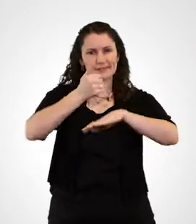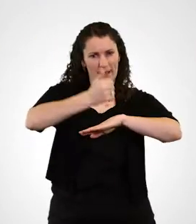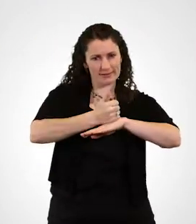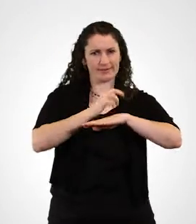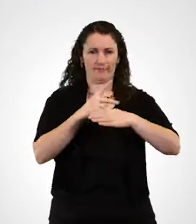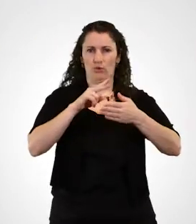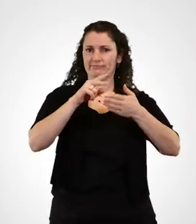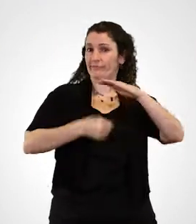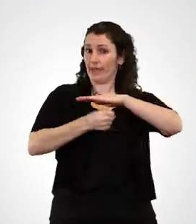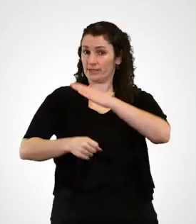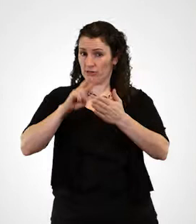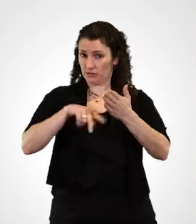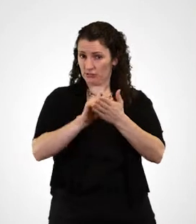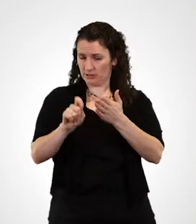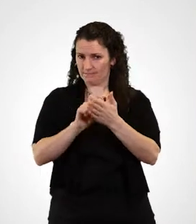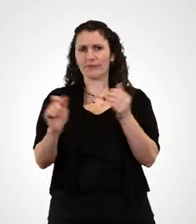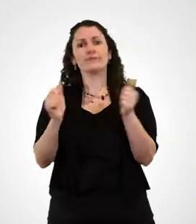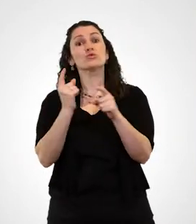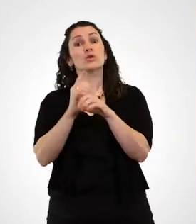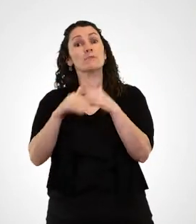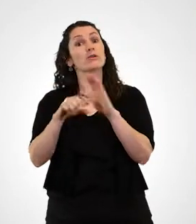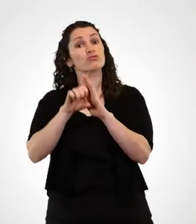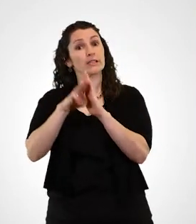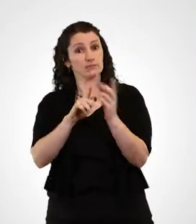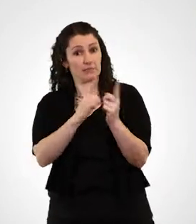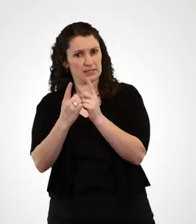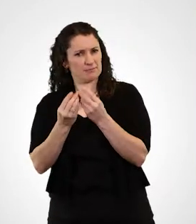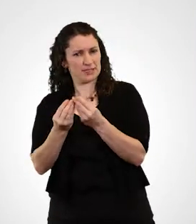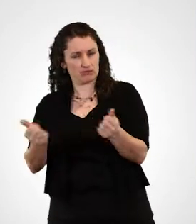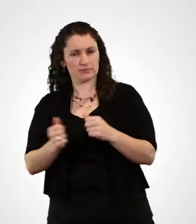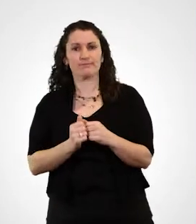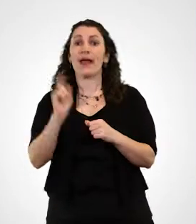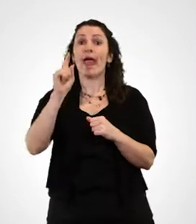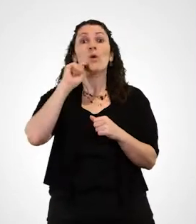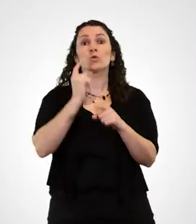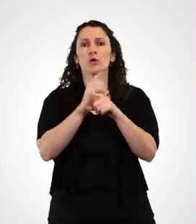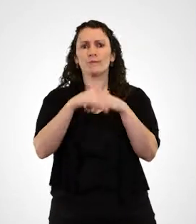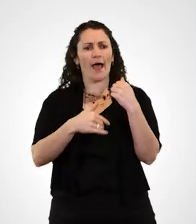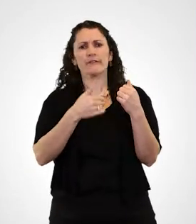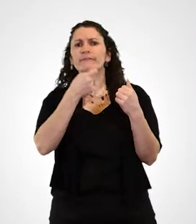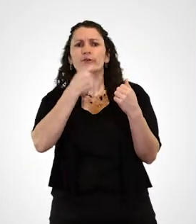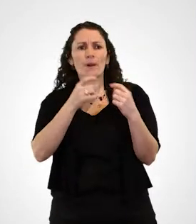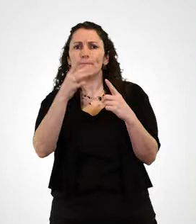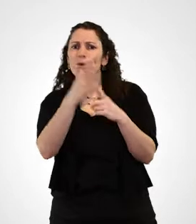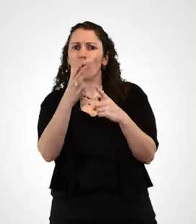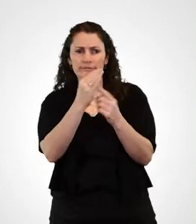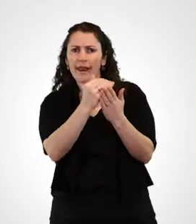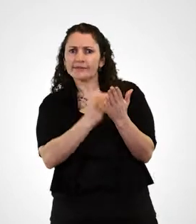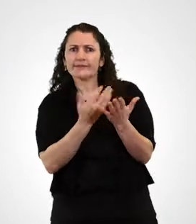and we've looked at the curriculum materials. So now we're going to look at a few of the major components and how you would implement them in a classroom.